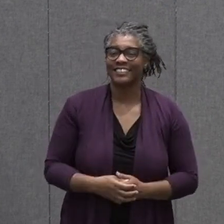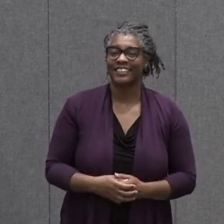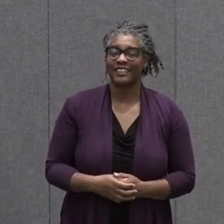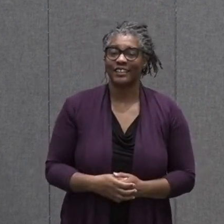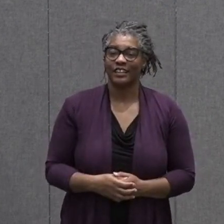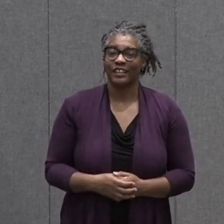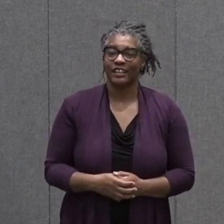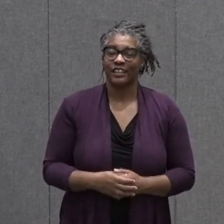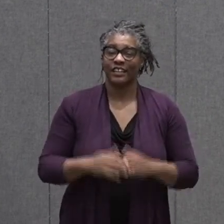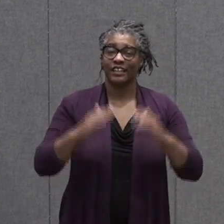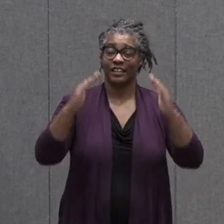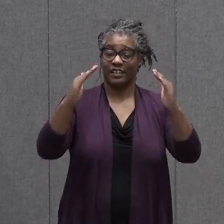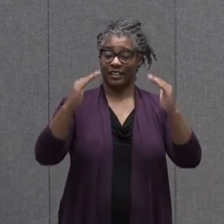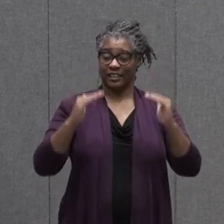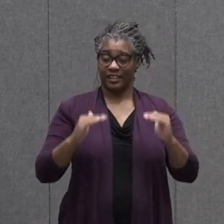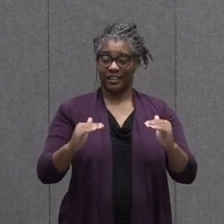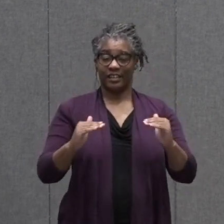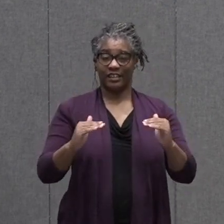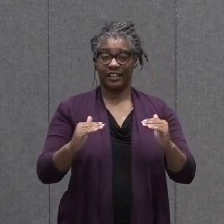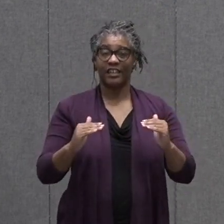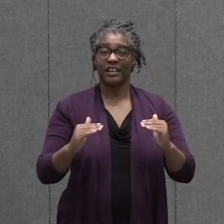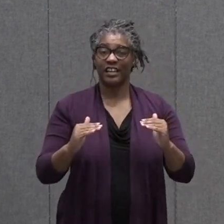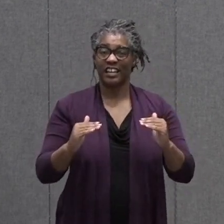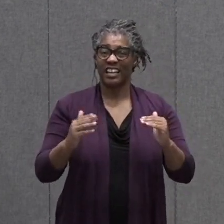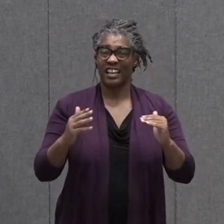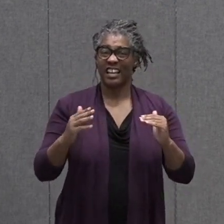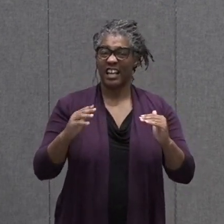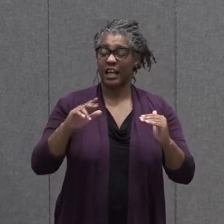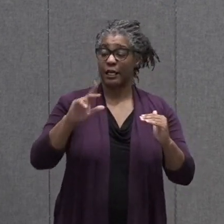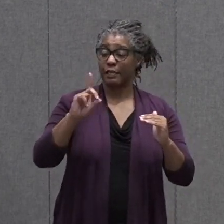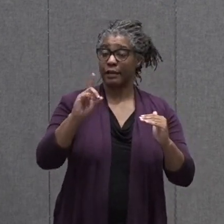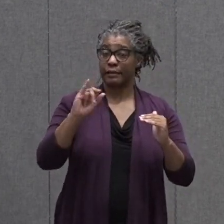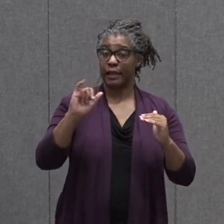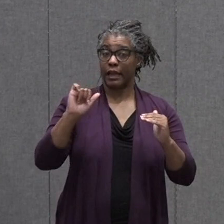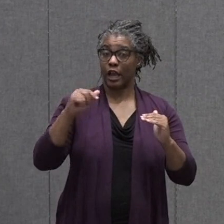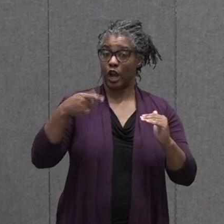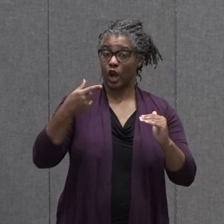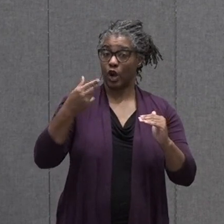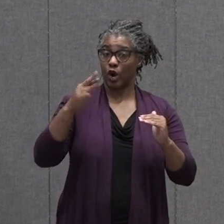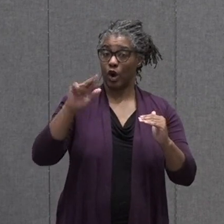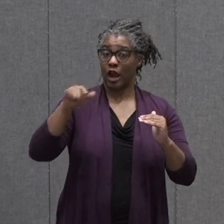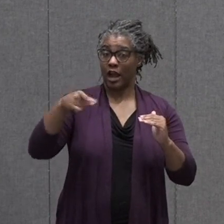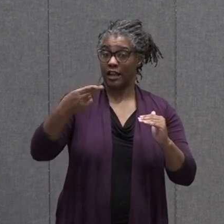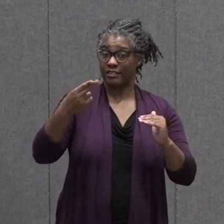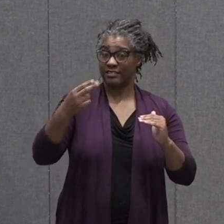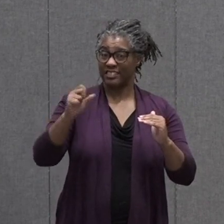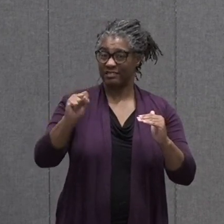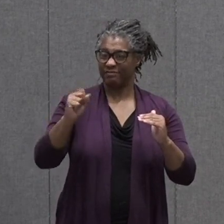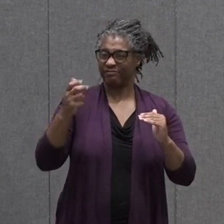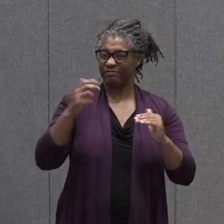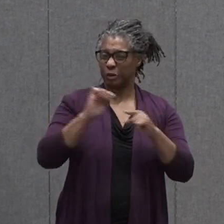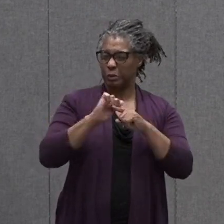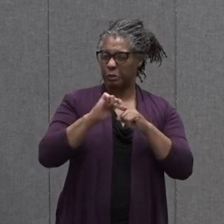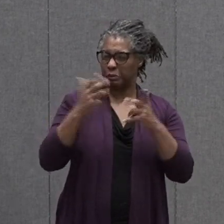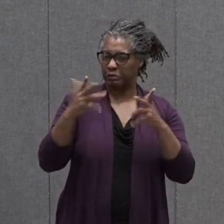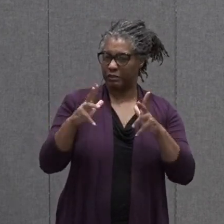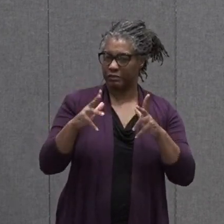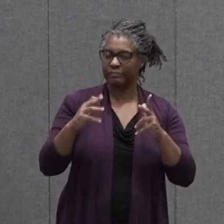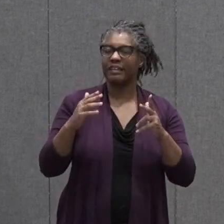we've already practiced our digraphs this week. Let's practice some of the letter-keyword-sounds for our consonants.